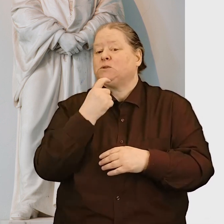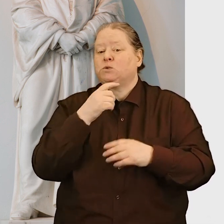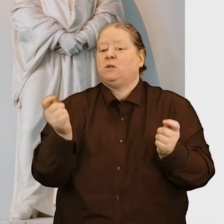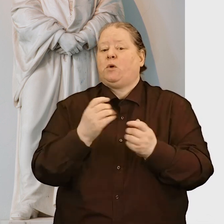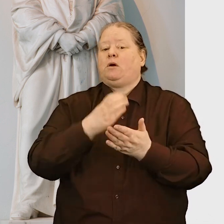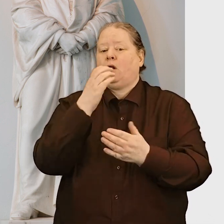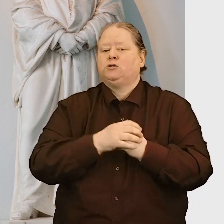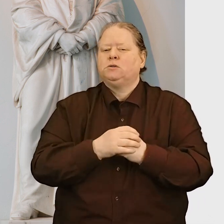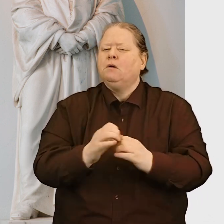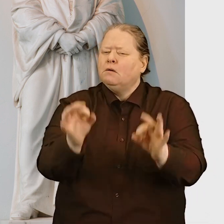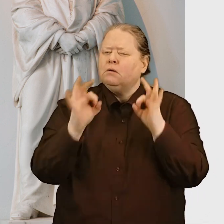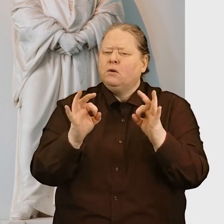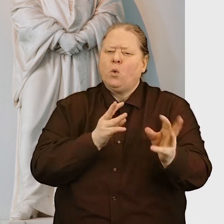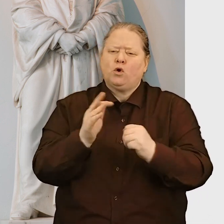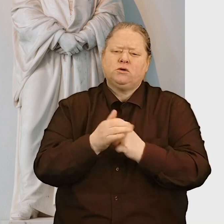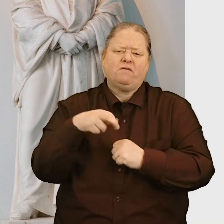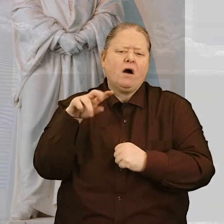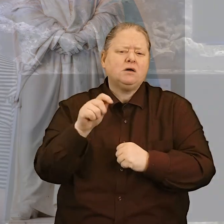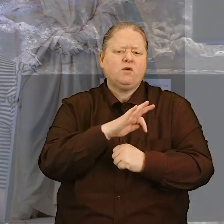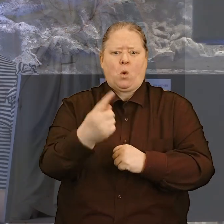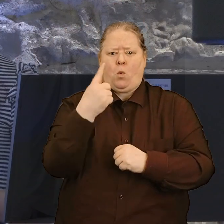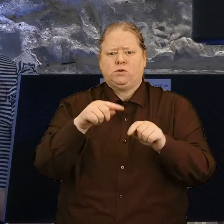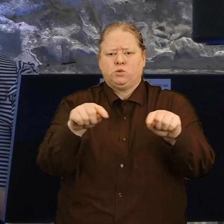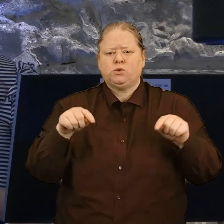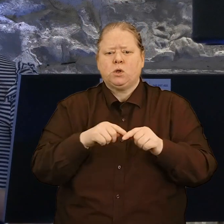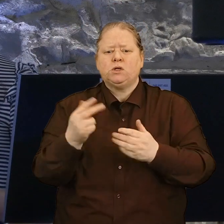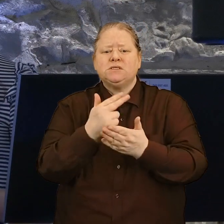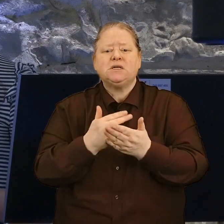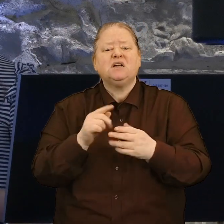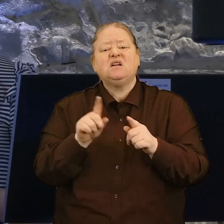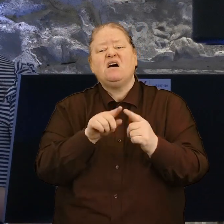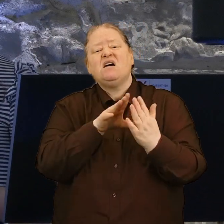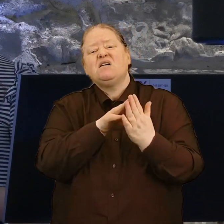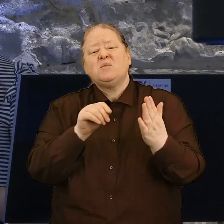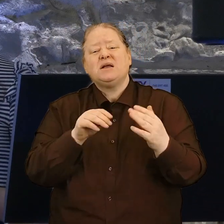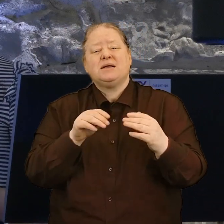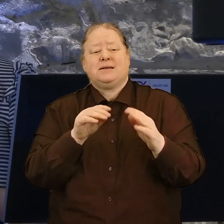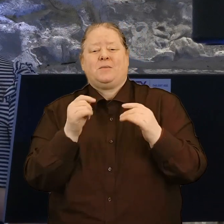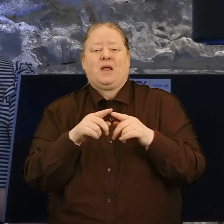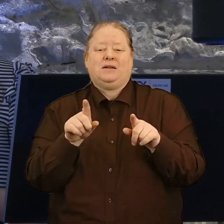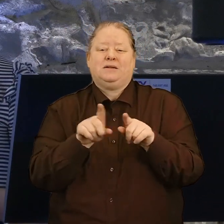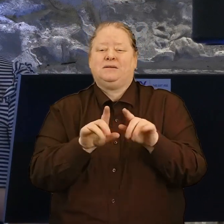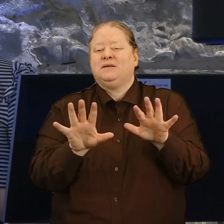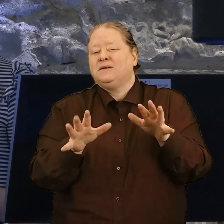"magnificent works of art from the one studio, designed not merely as likenesses of the men and indications of their